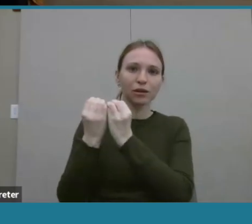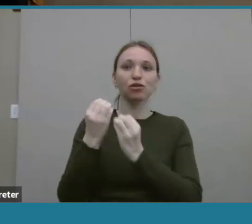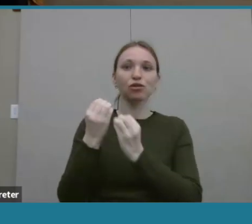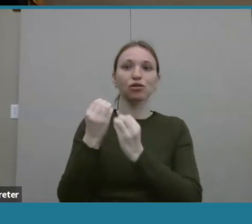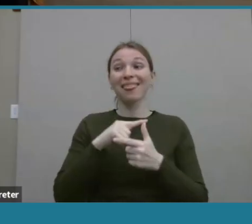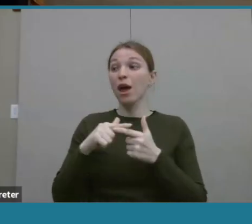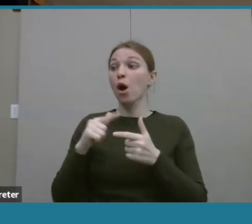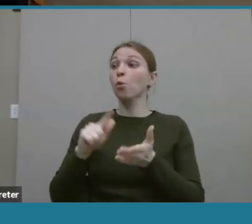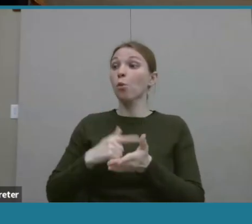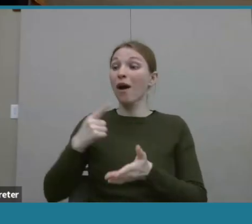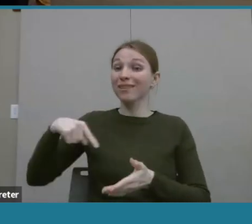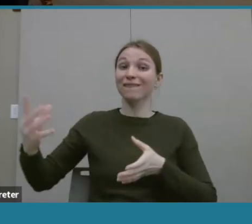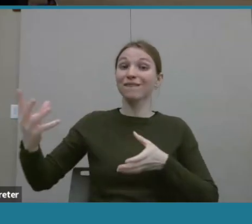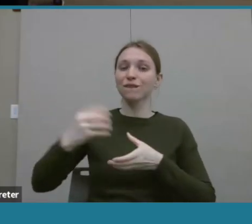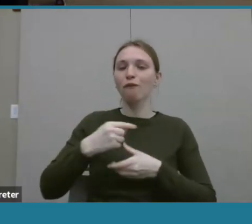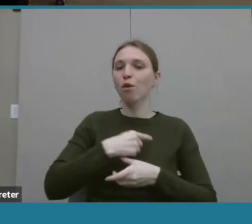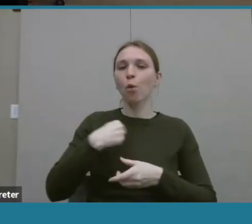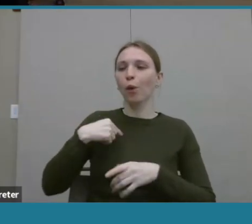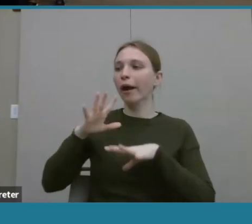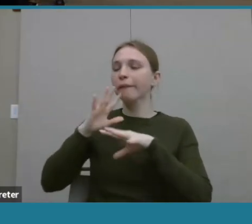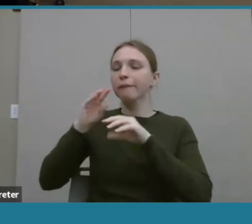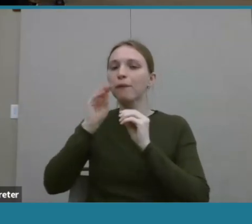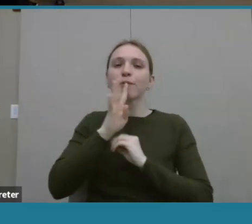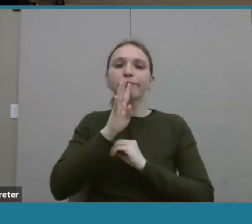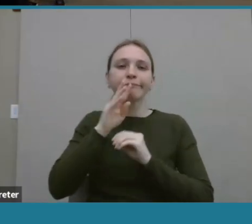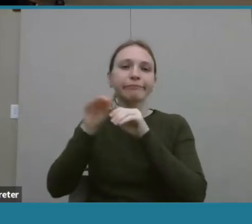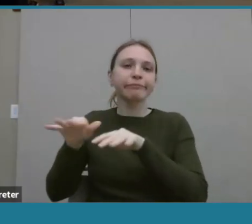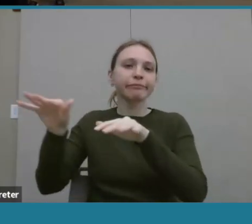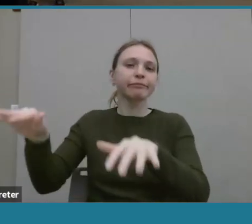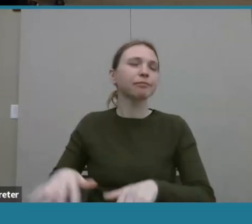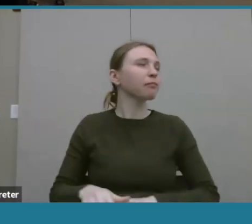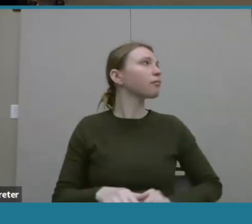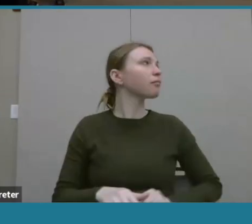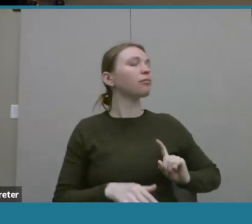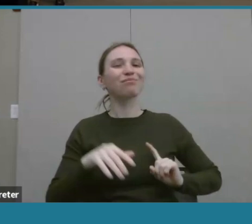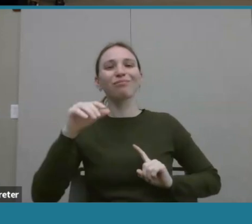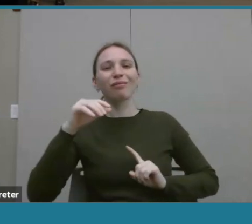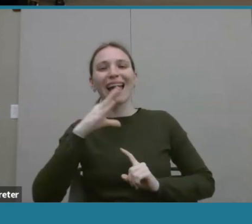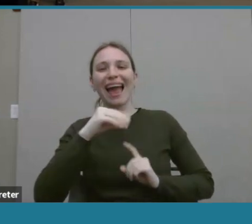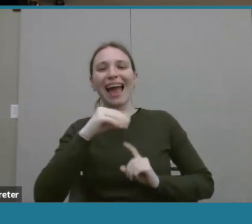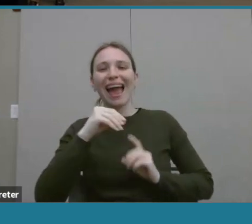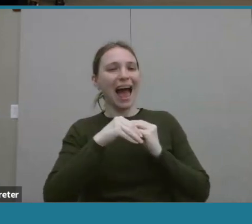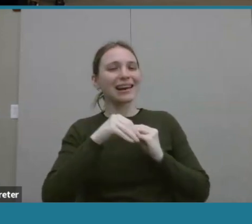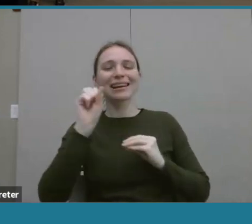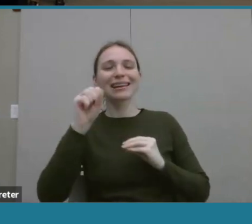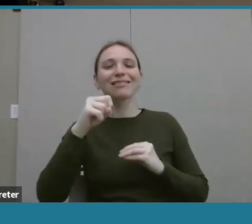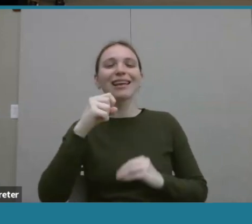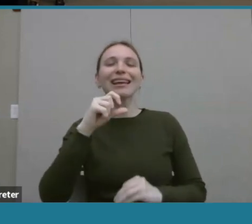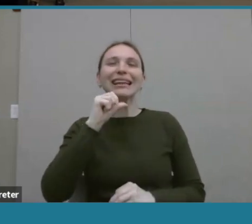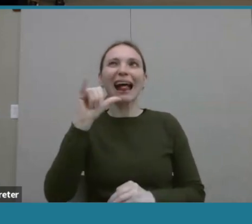mouth to connect with them. And they weren't numerically, it's not like we had 7 people who did in this, you know, group, 8 people in this group.